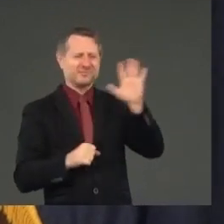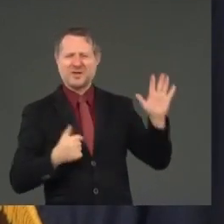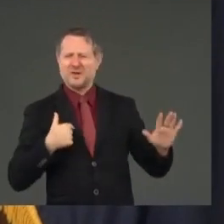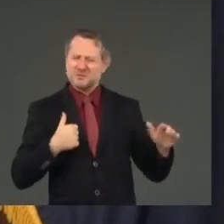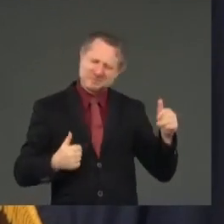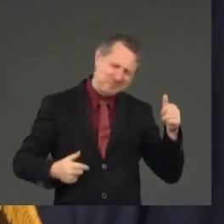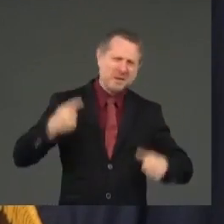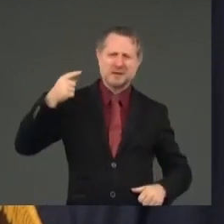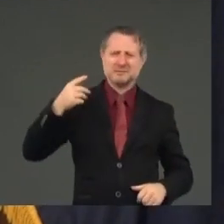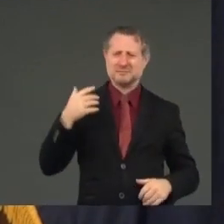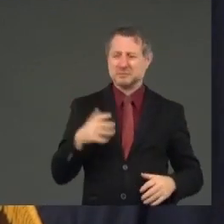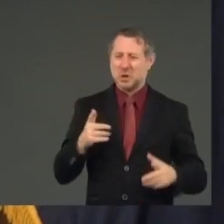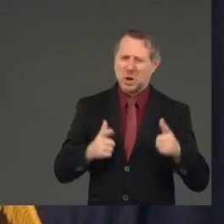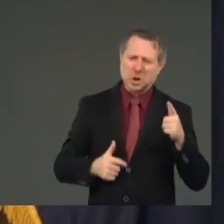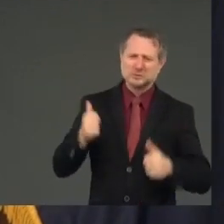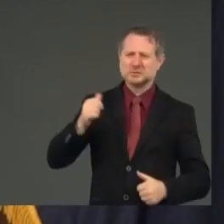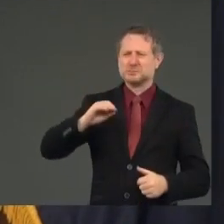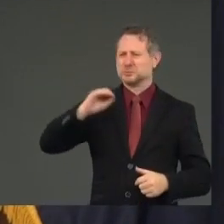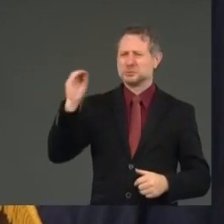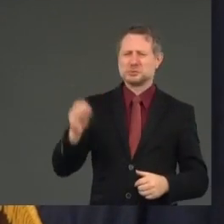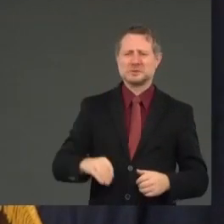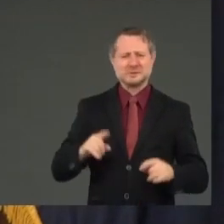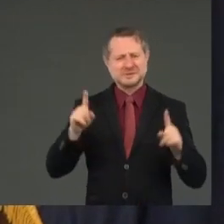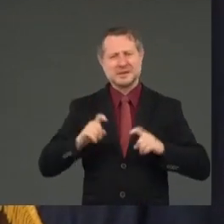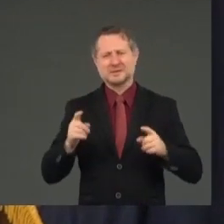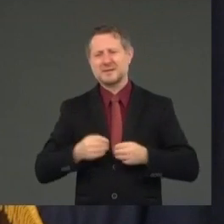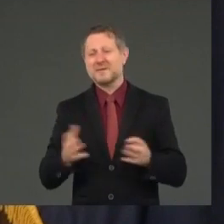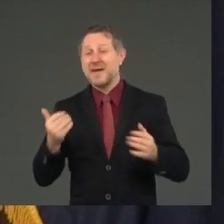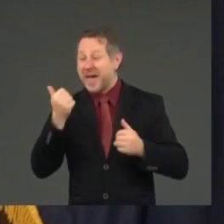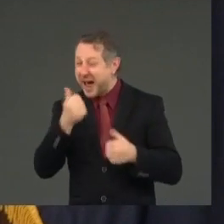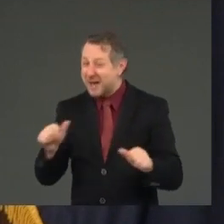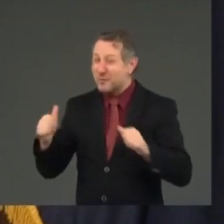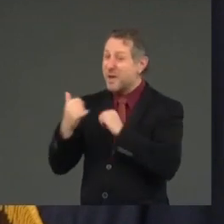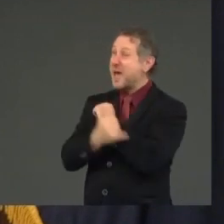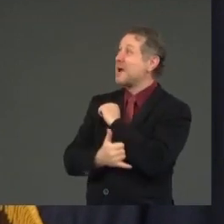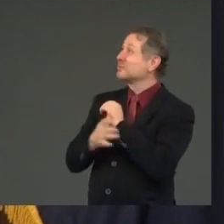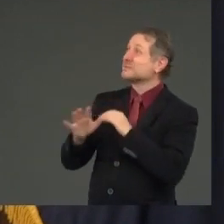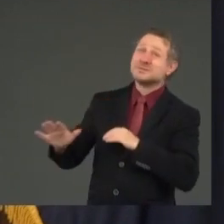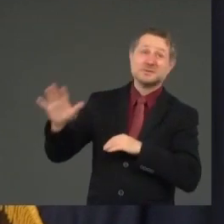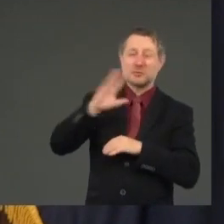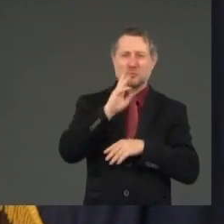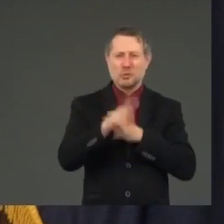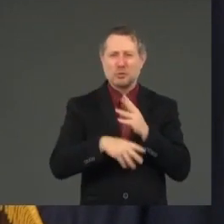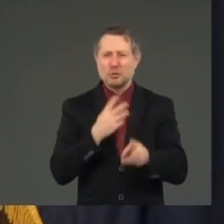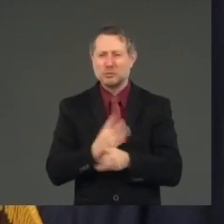OF TESTS DONE IN THE UNITED STATES OF AMERICA.